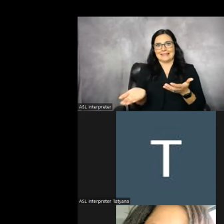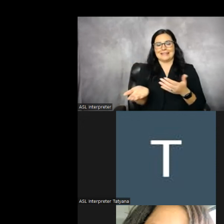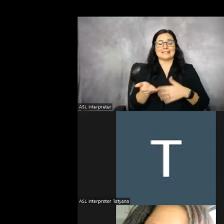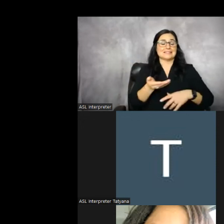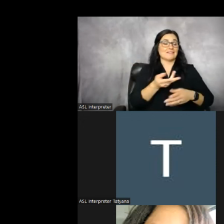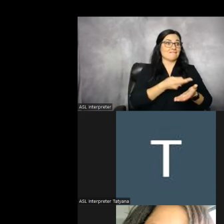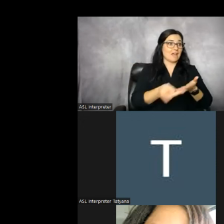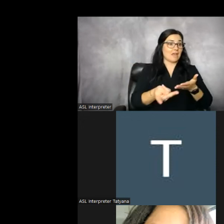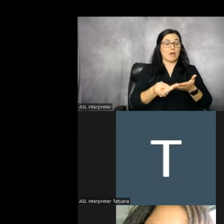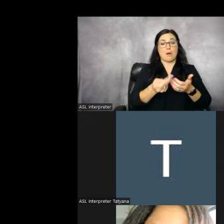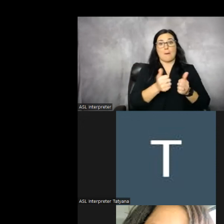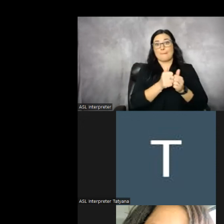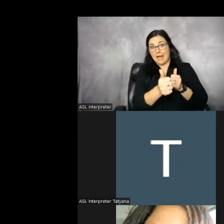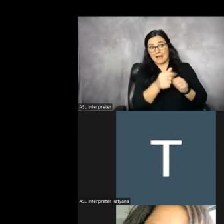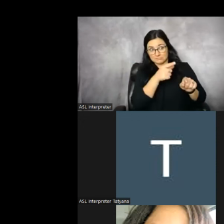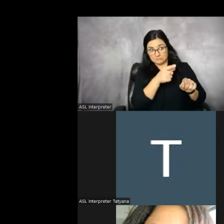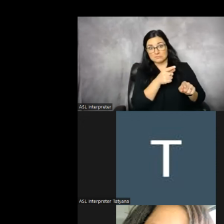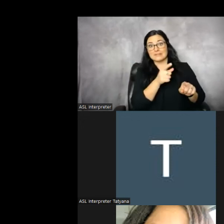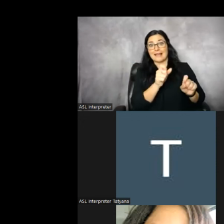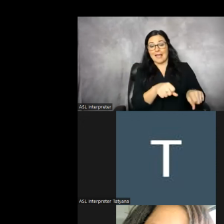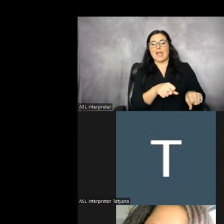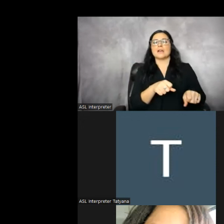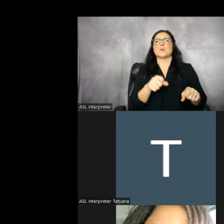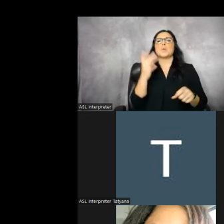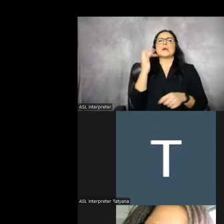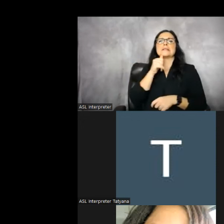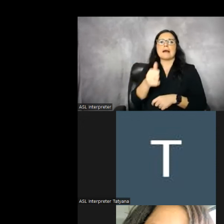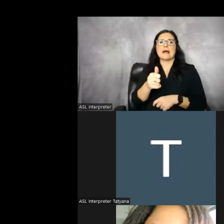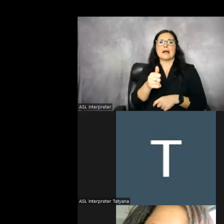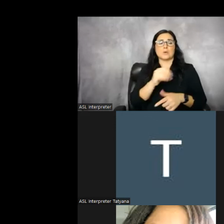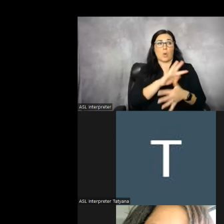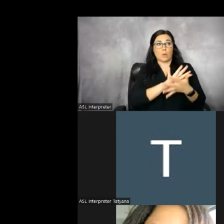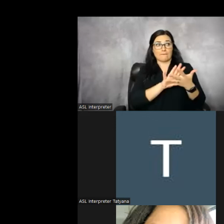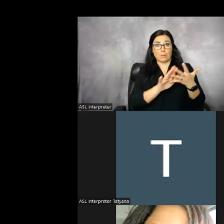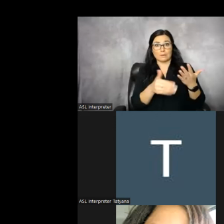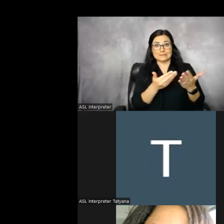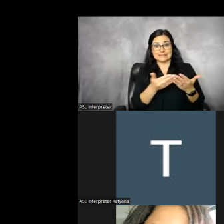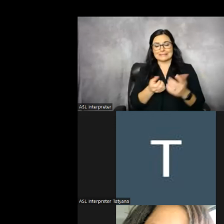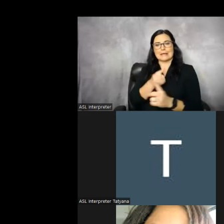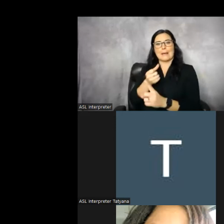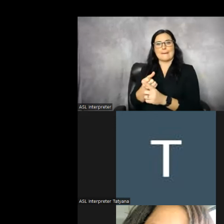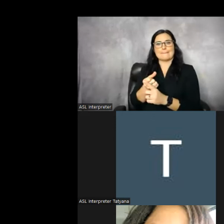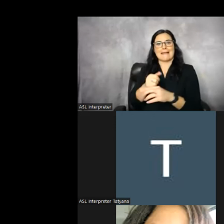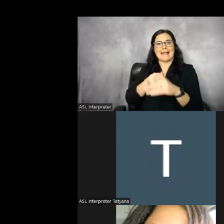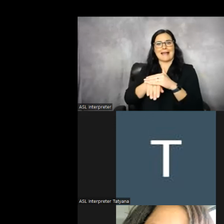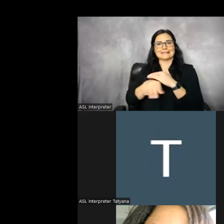And then it distills it down into, well, how do all of those things impact access for different disability groups?